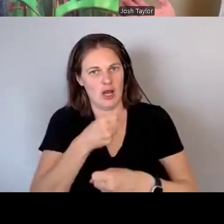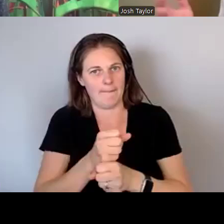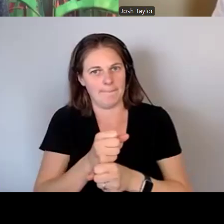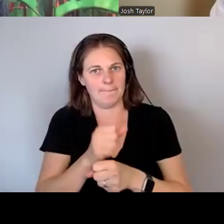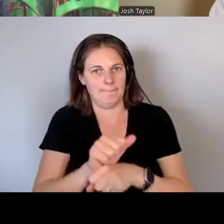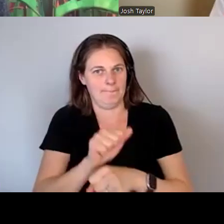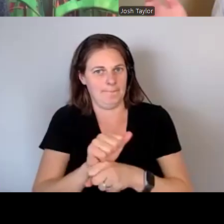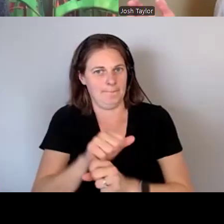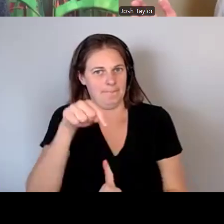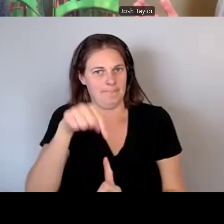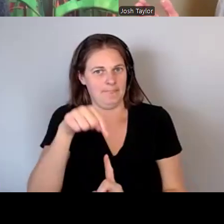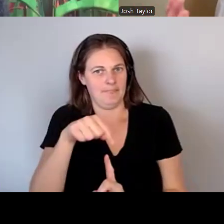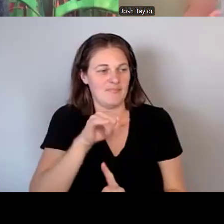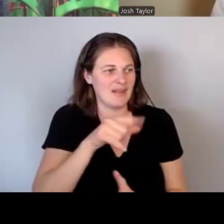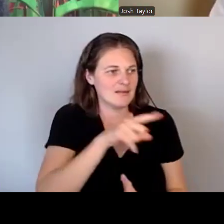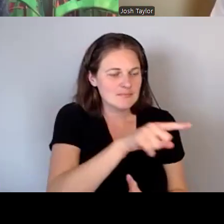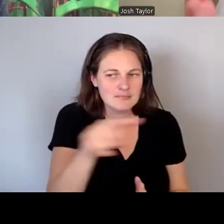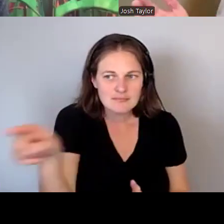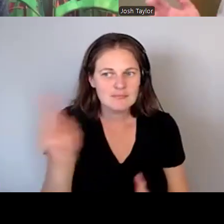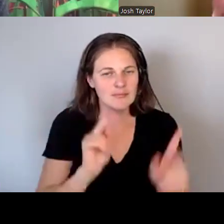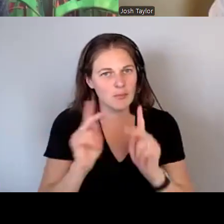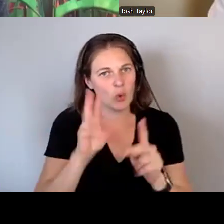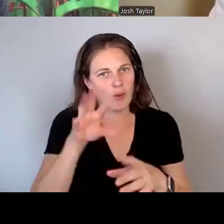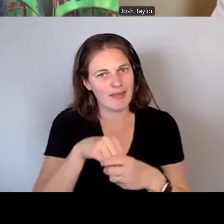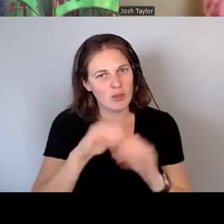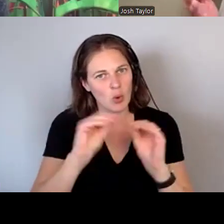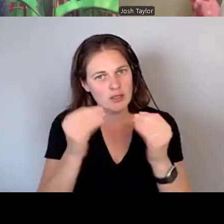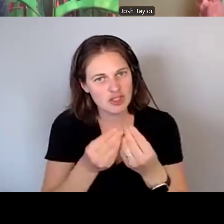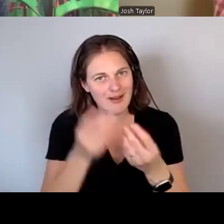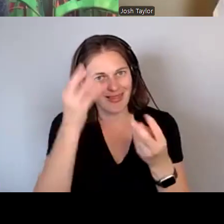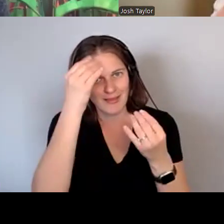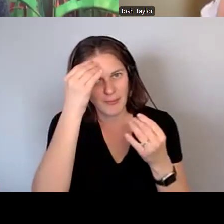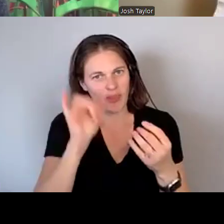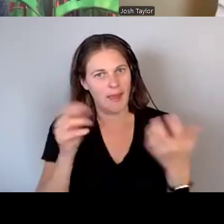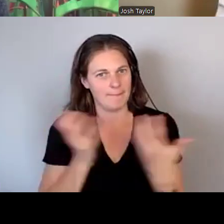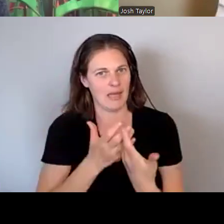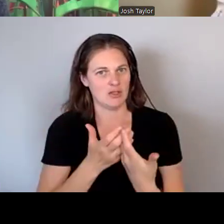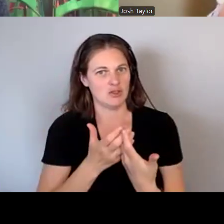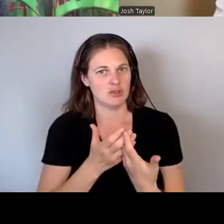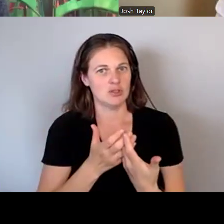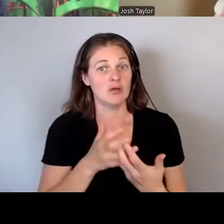that folks within the organization have and how can we think about that match where maybe we thought about these job descriptions